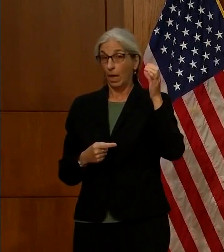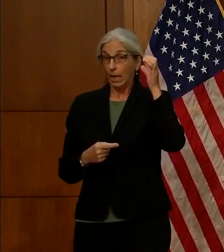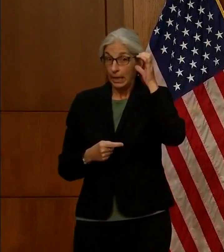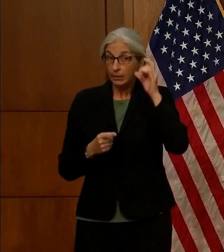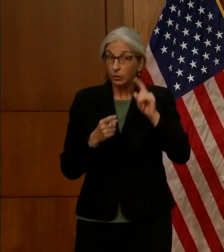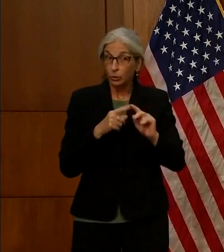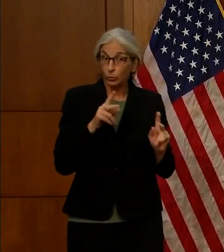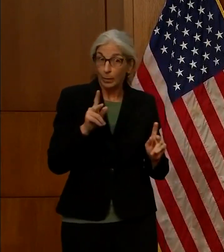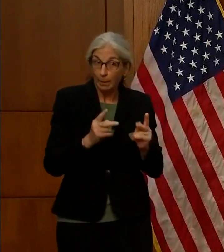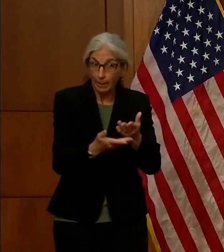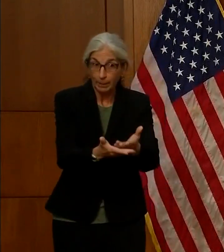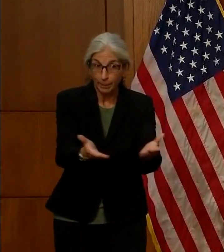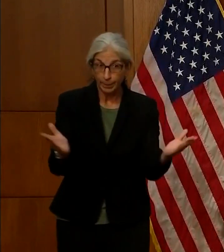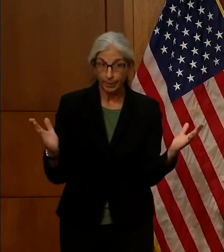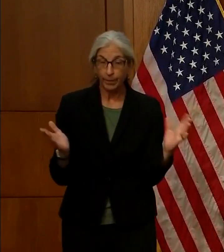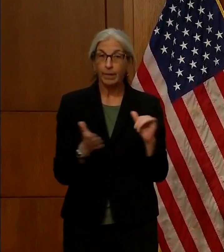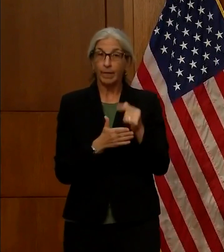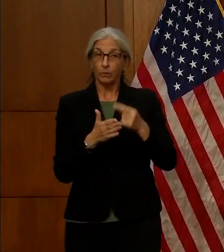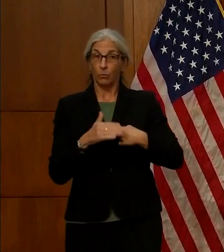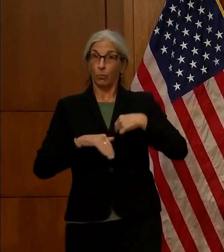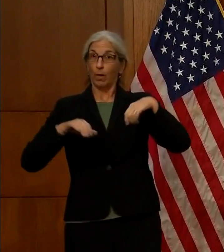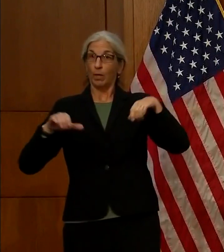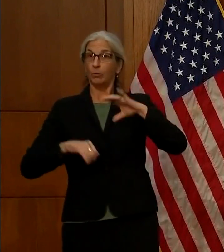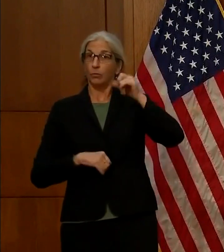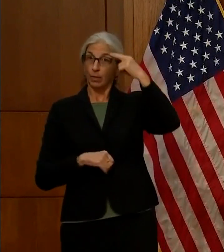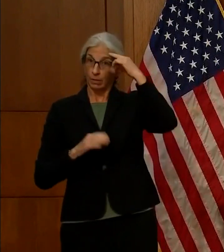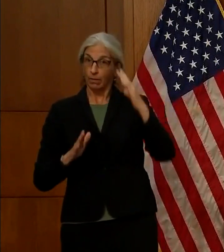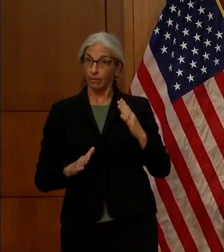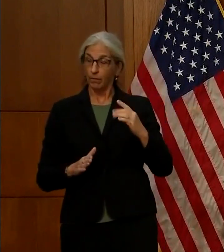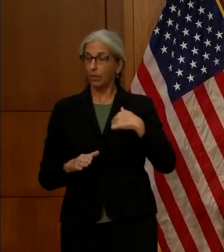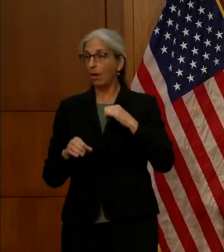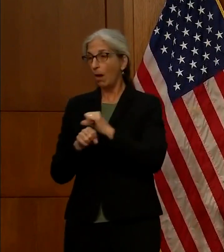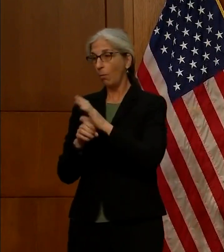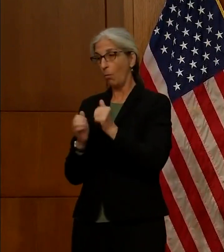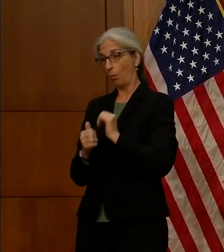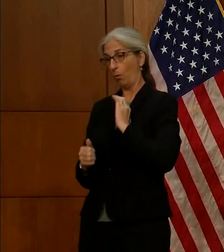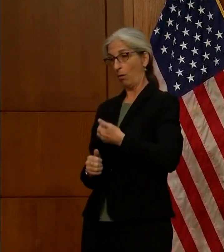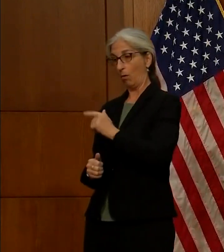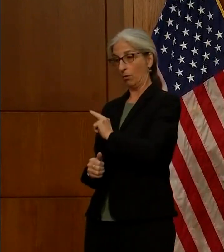WE'RE- LISTENING TO THE PEOPLE. WHICH IS WHAT I'VE DONE AS